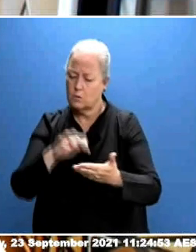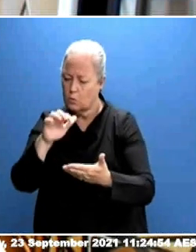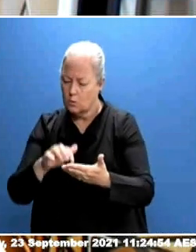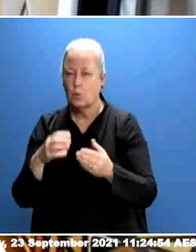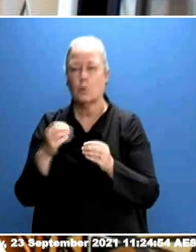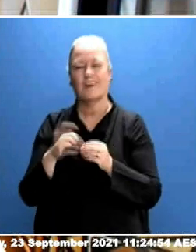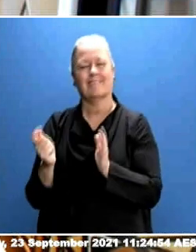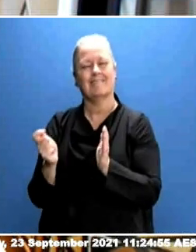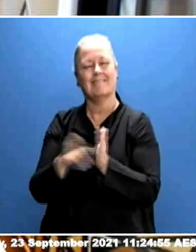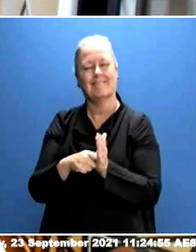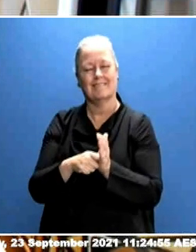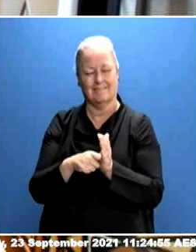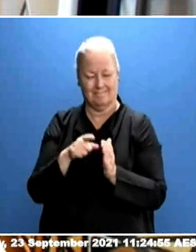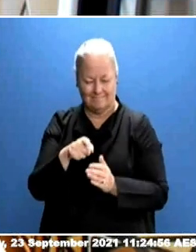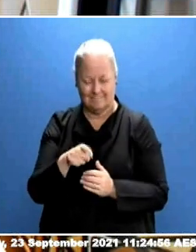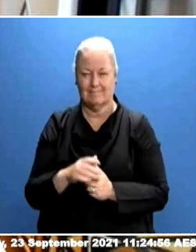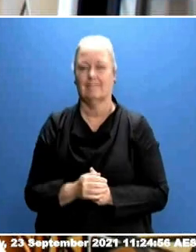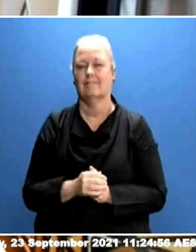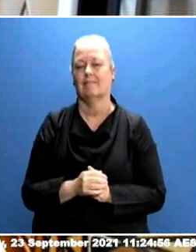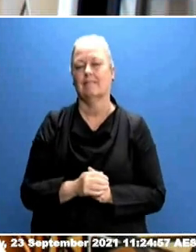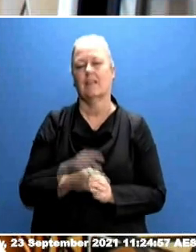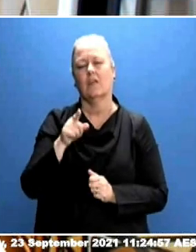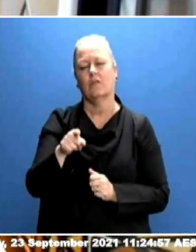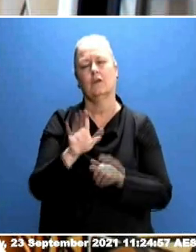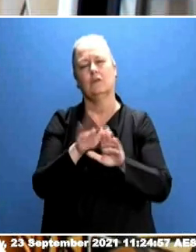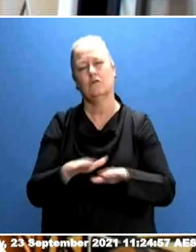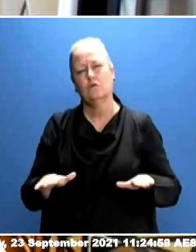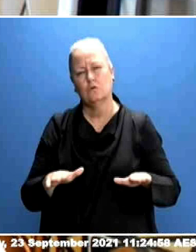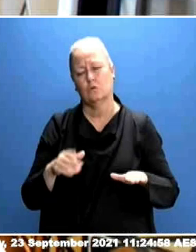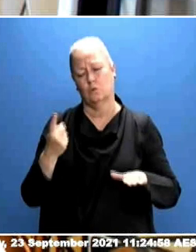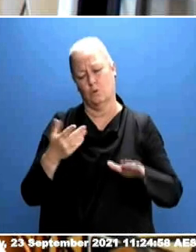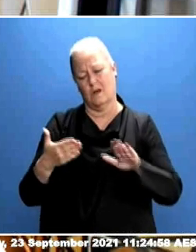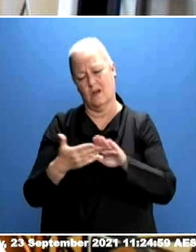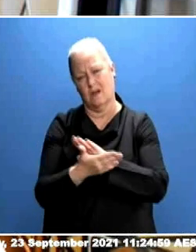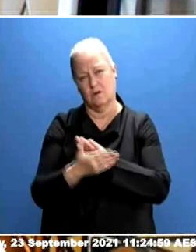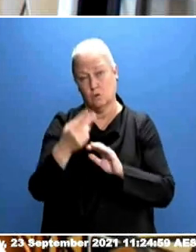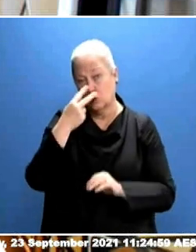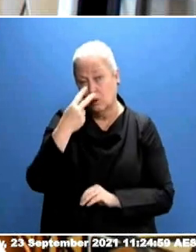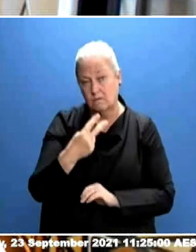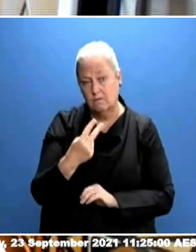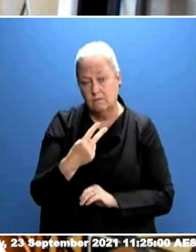I'm interested in the topic of children under 12, which you refer to.